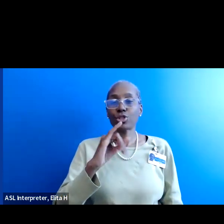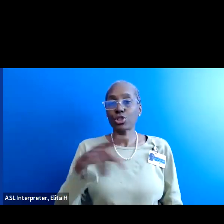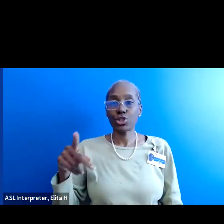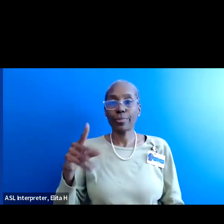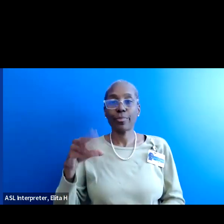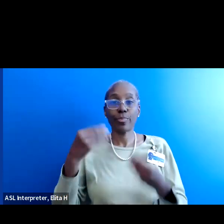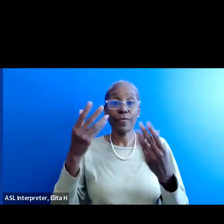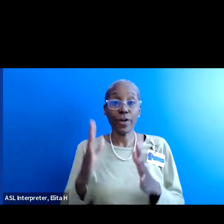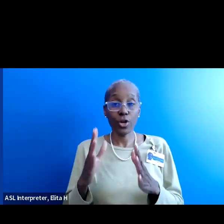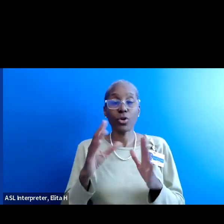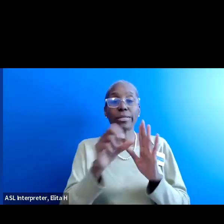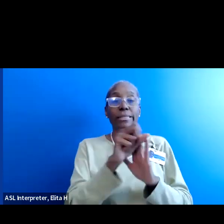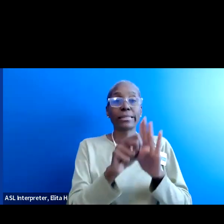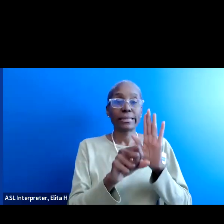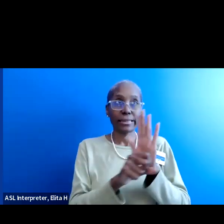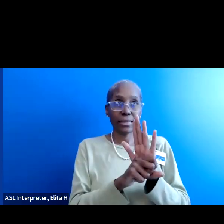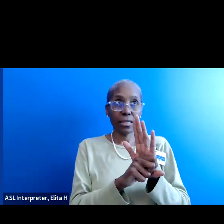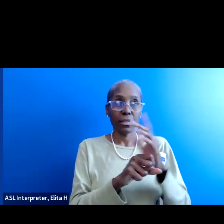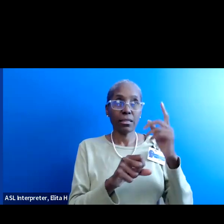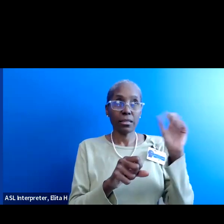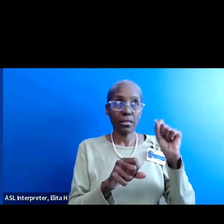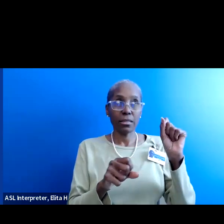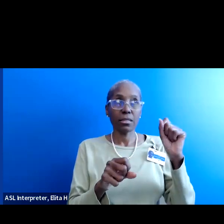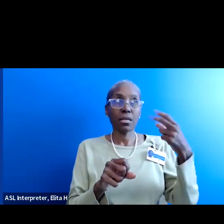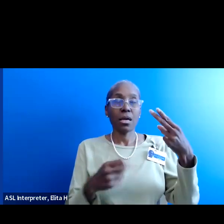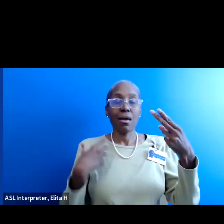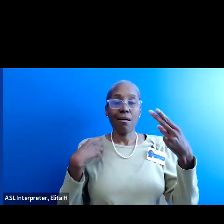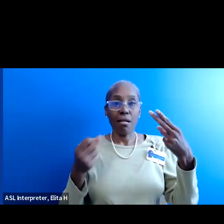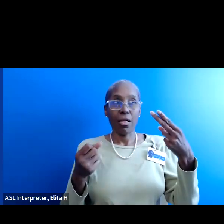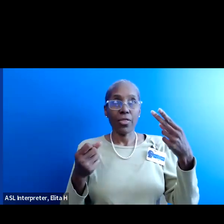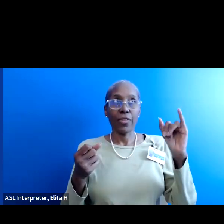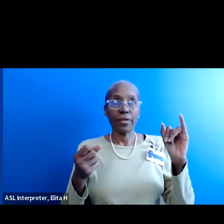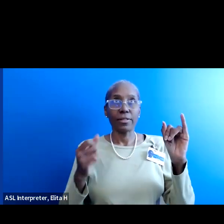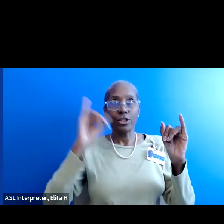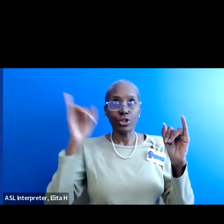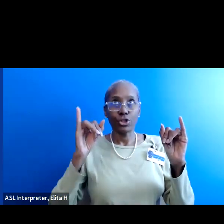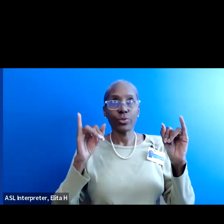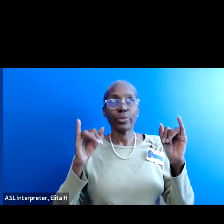That is the State Health Insurance Assistance Program, and it is free.